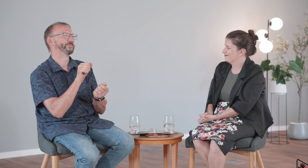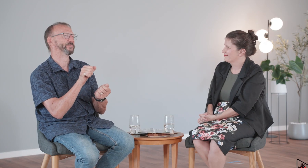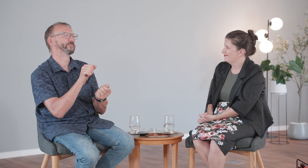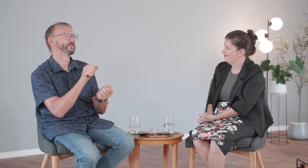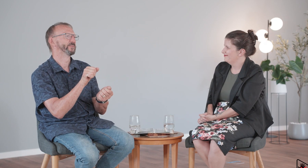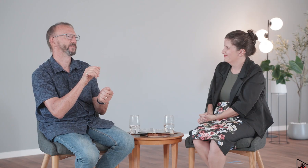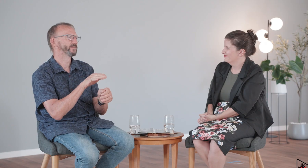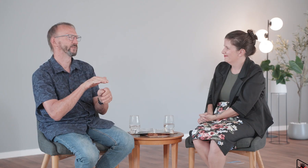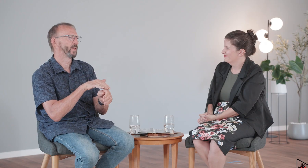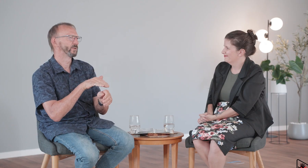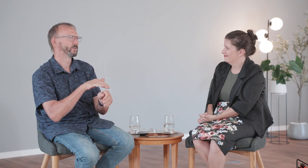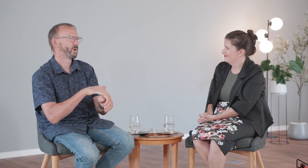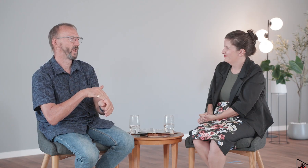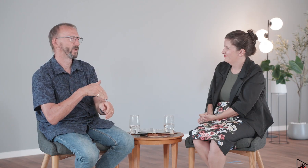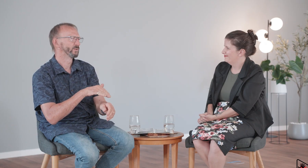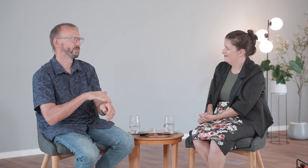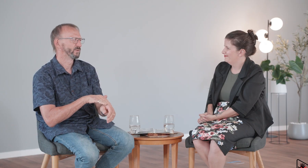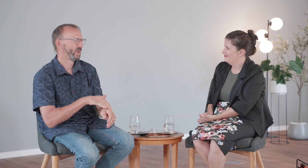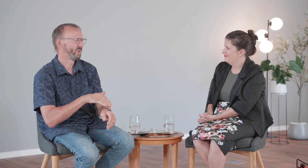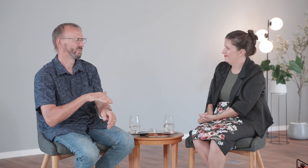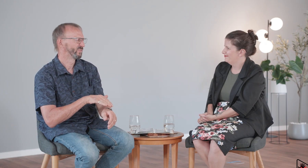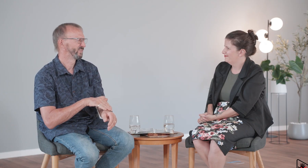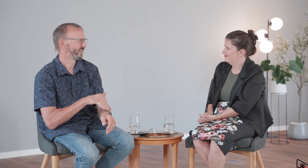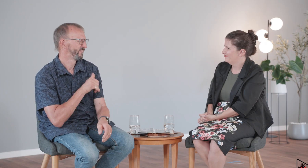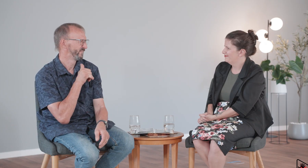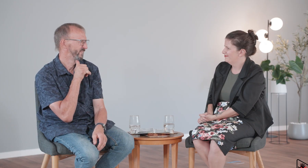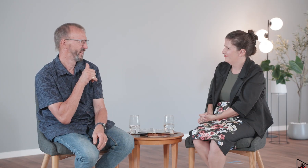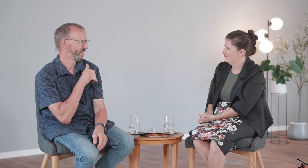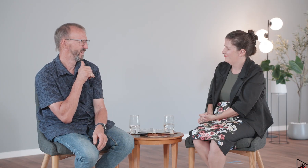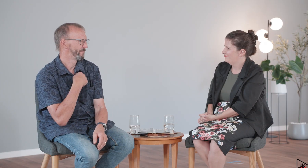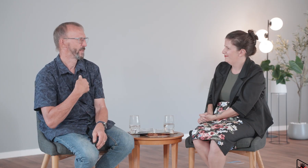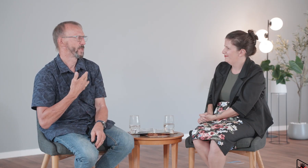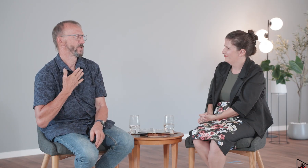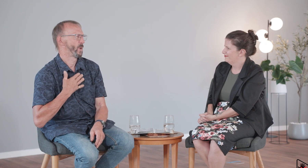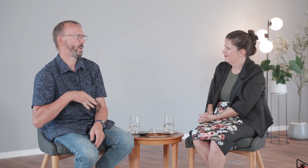out cruising along at some pretty good speed, but then we just gradually slowed down. We were losing